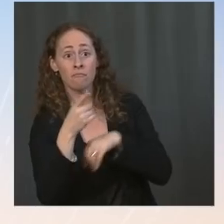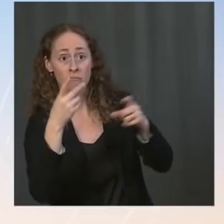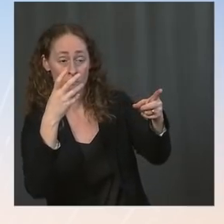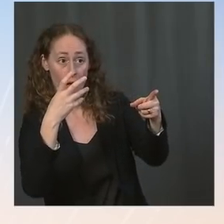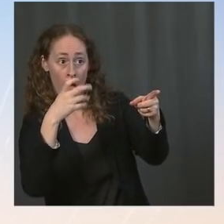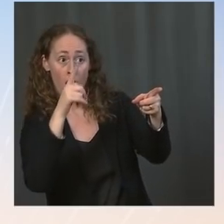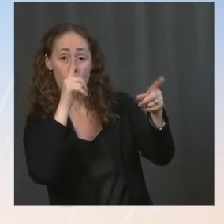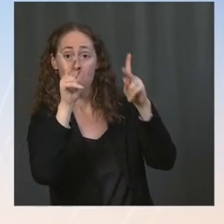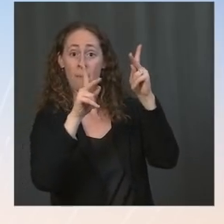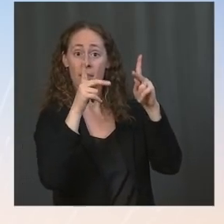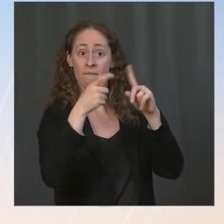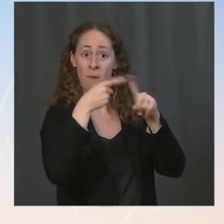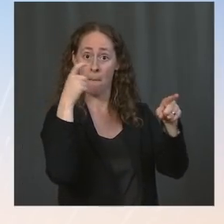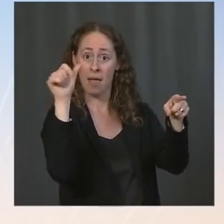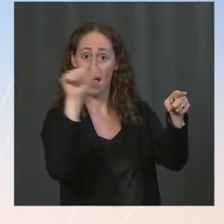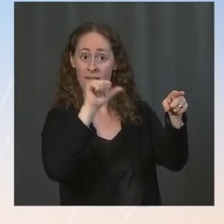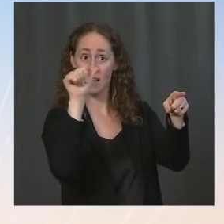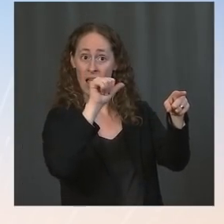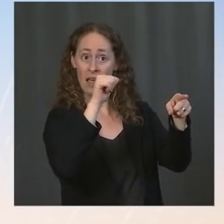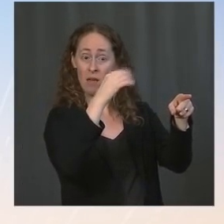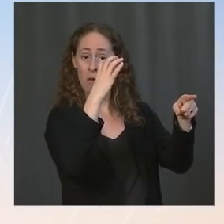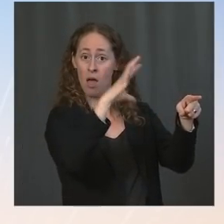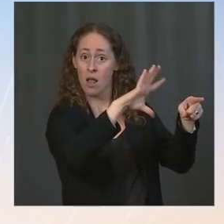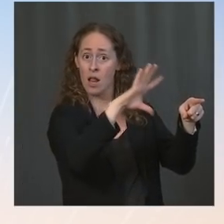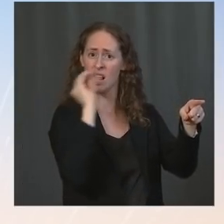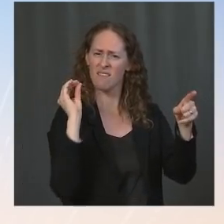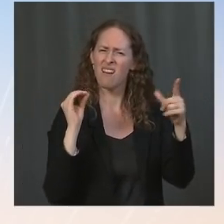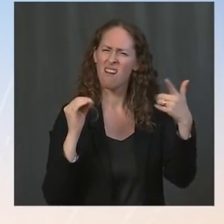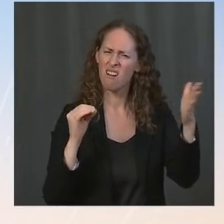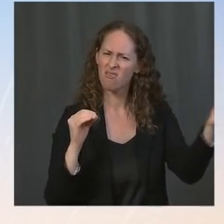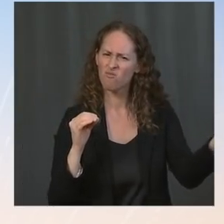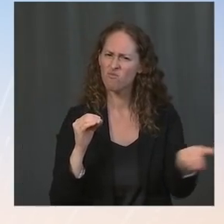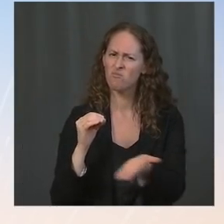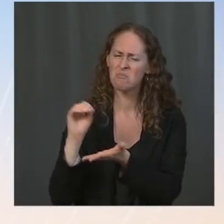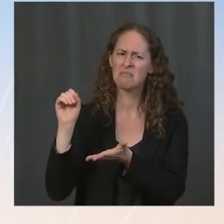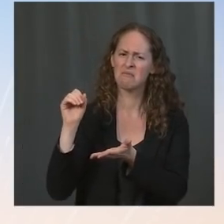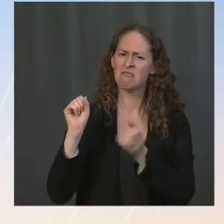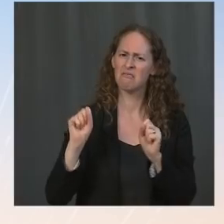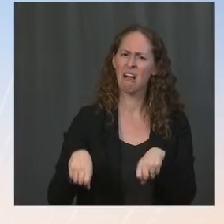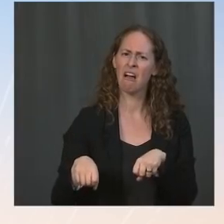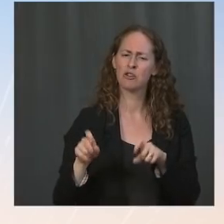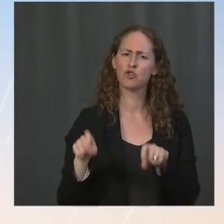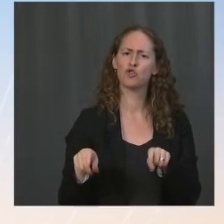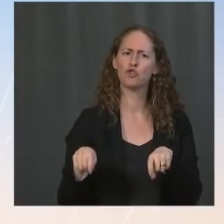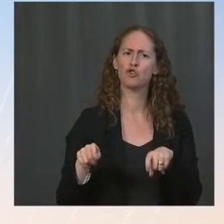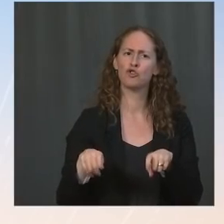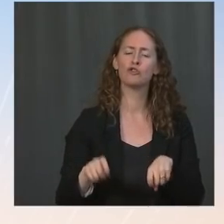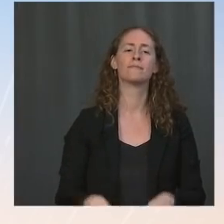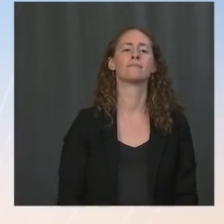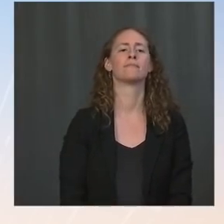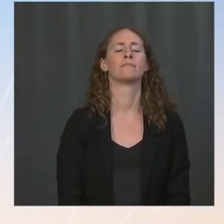On Friday, one of the Taliban leaders delivered public remarks conveying that individuals who wish to leave after the 31st